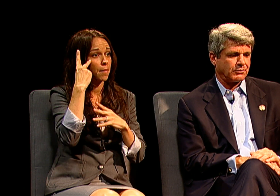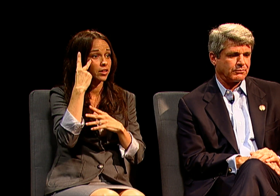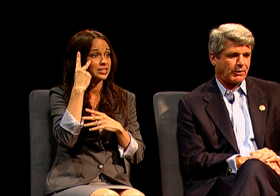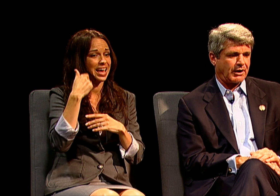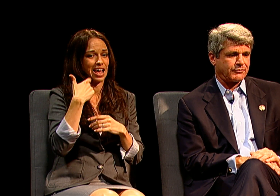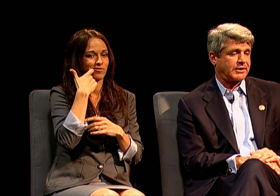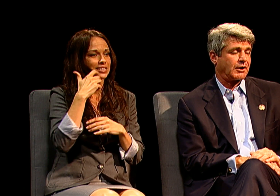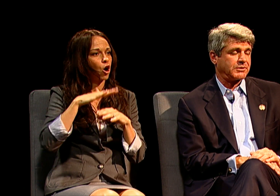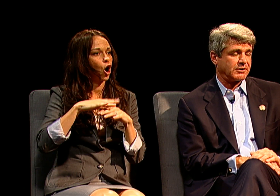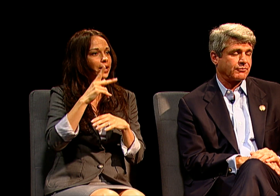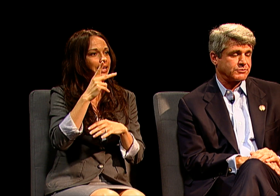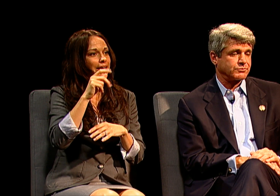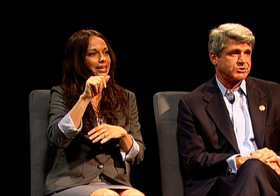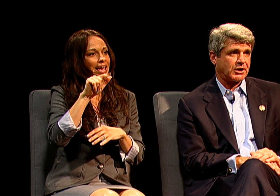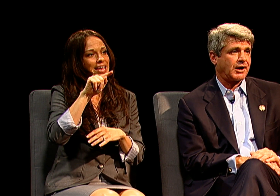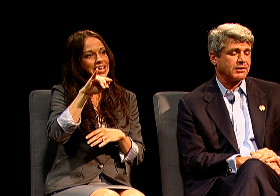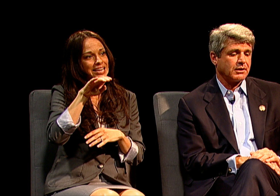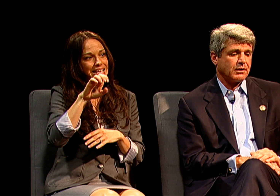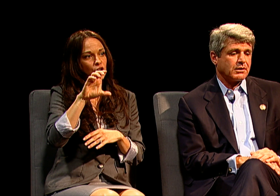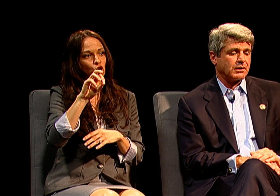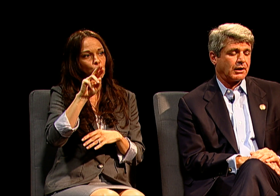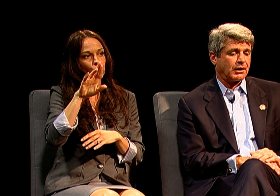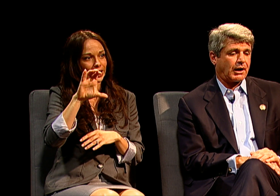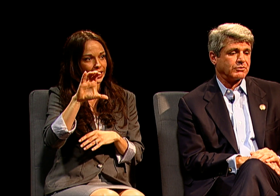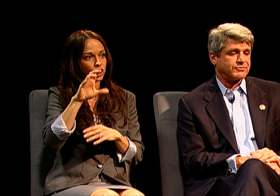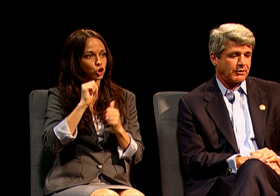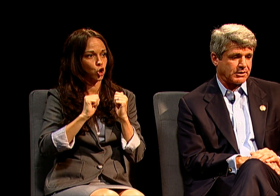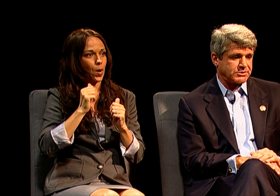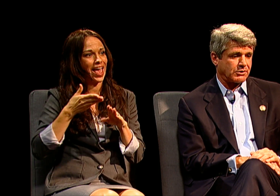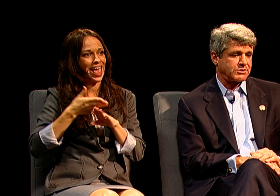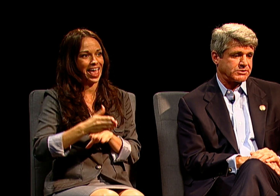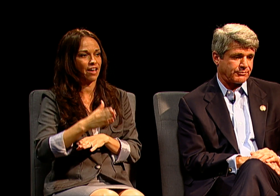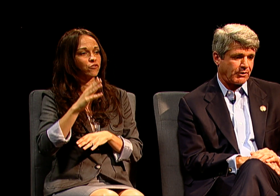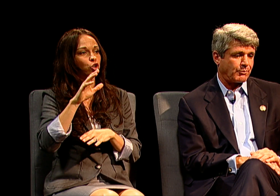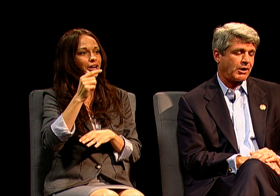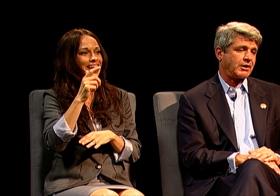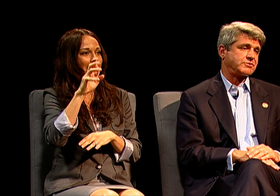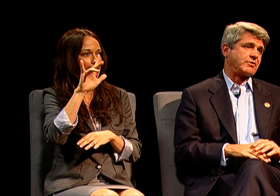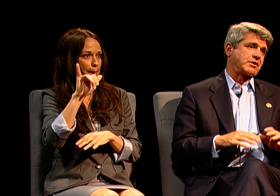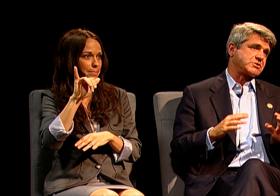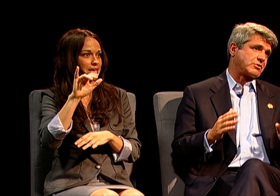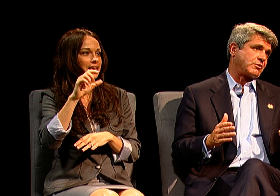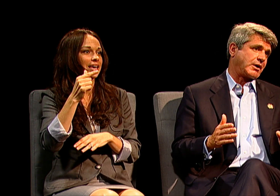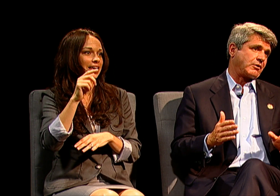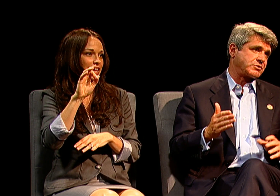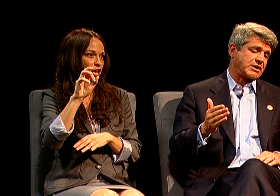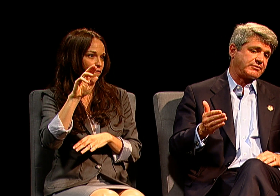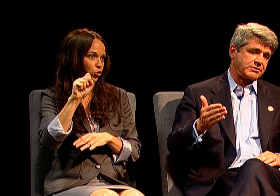RIGHT AFTER GABBY GIFFORD WAS SHOT. I WAS VERY CONCERNED, SHE'S A FRIEND OF MINE. I WAS VERY CONCERNED ABOUT HER SAFETY.